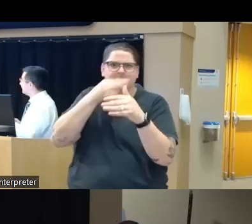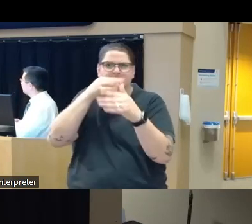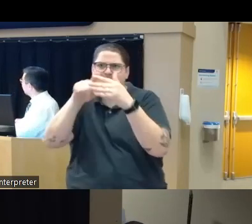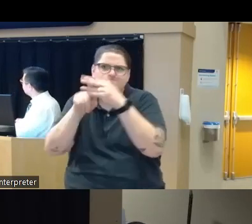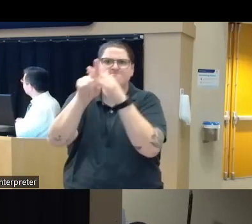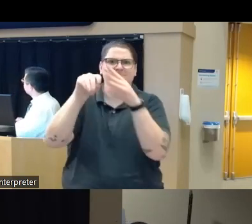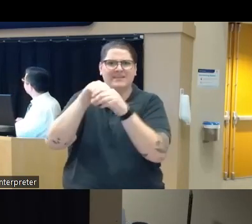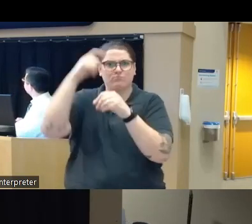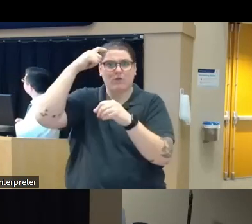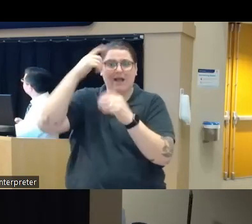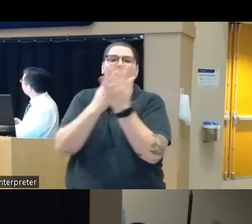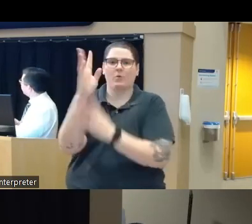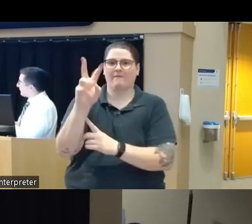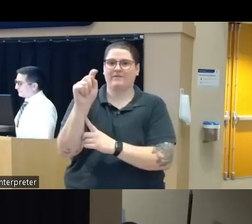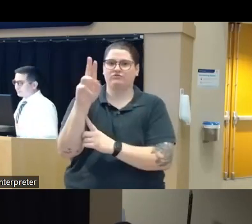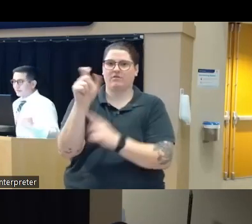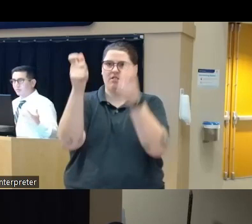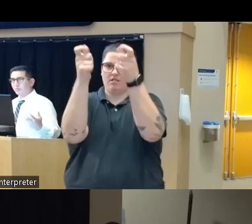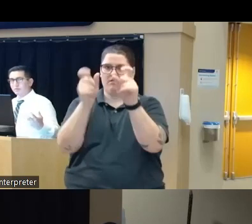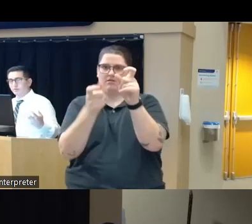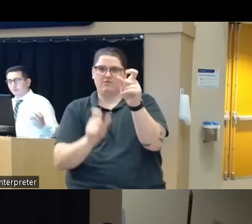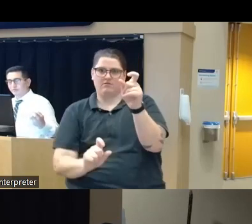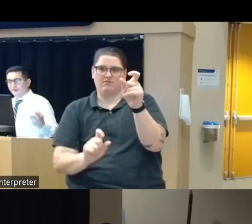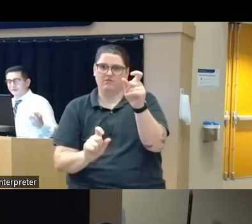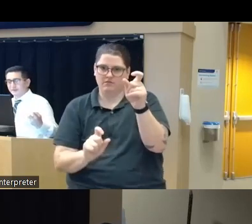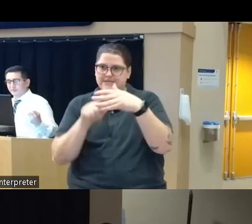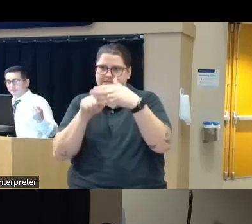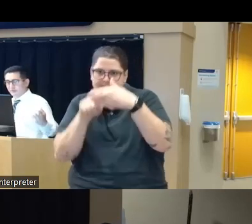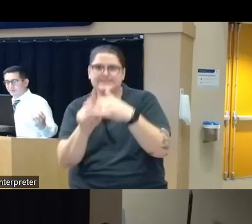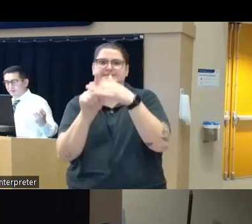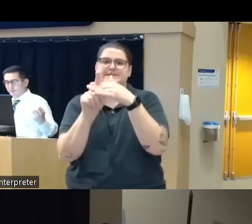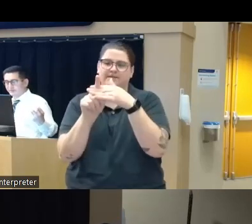first and then the blood-brain barrier and so that colloidal finding that we were talking about on